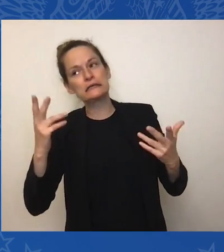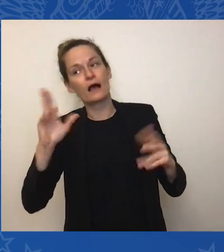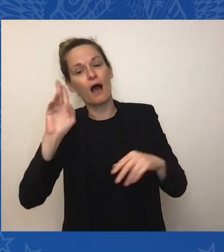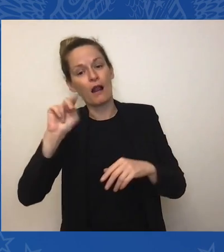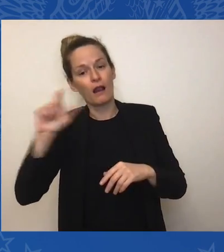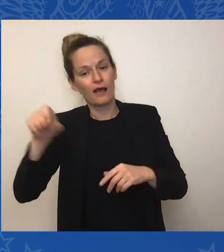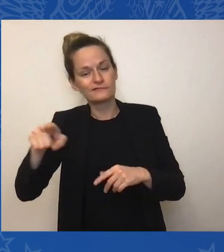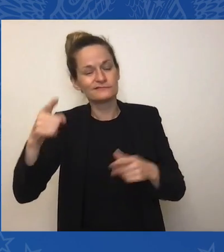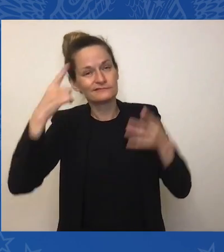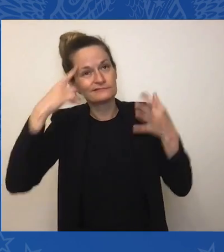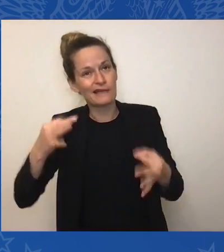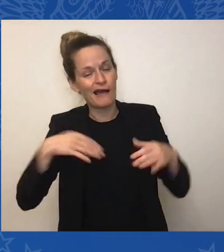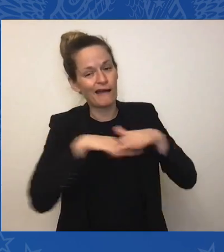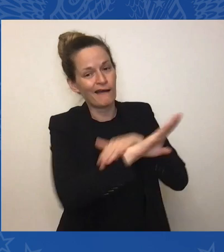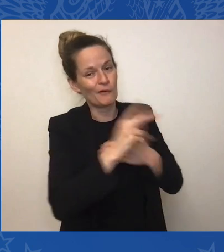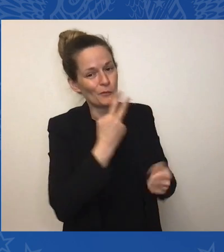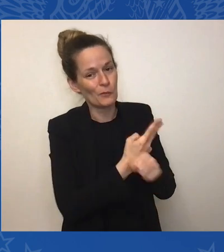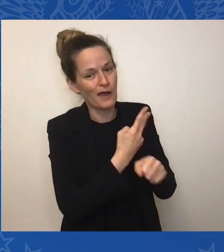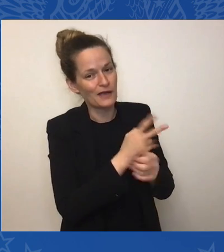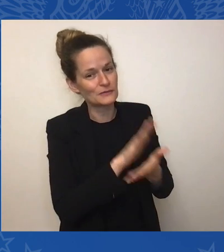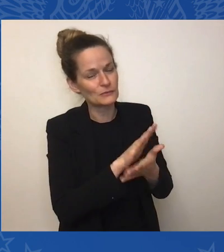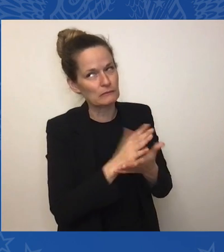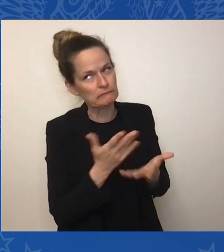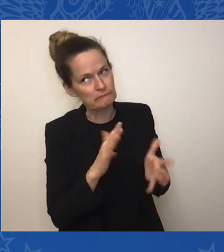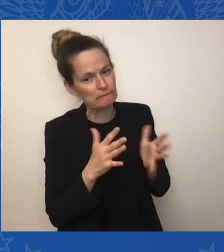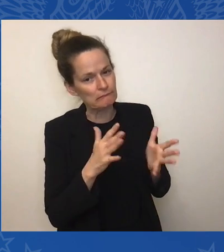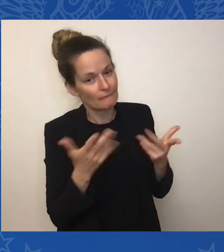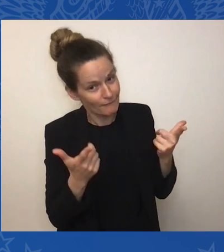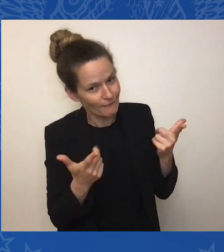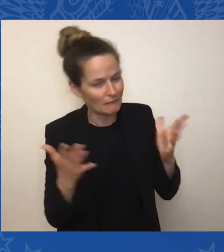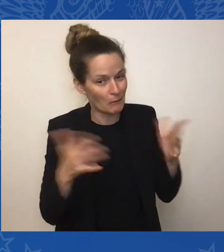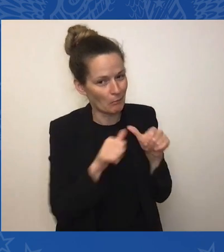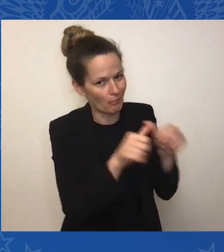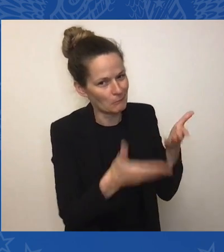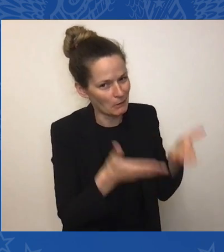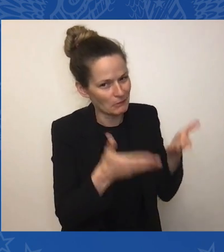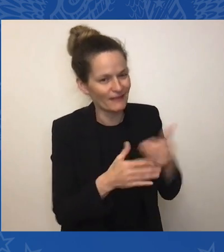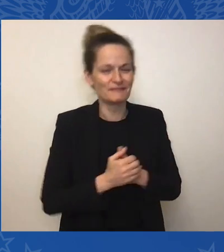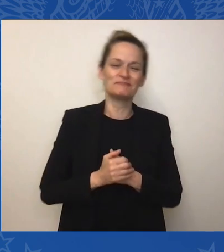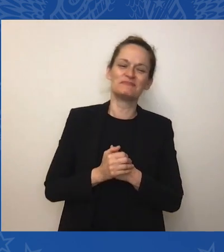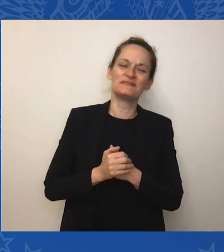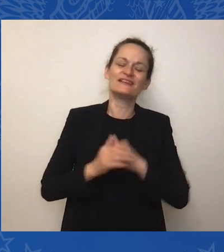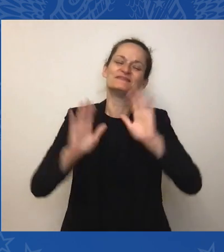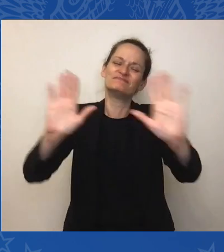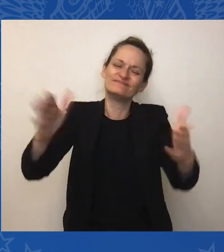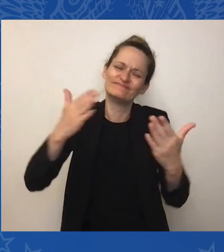Dr. Assanis, trustees, faculty, the staff; my good friend --